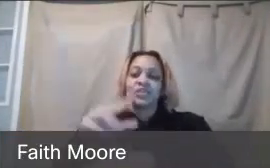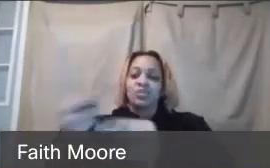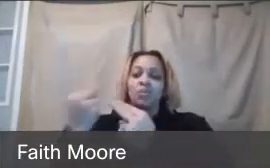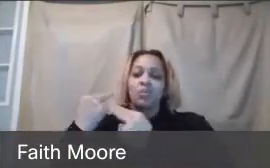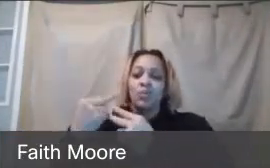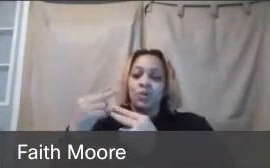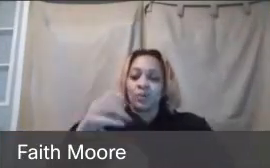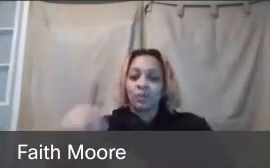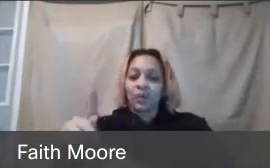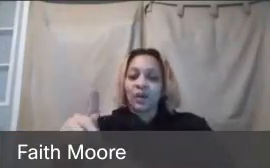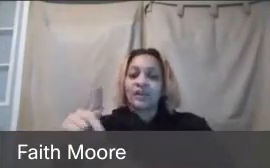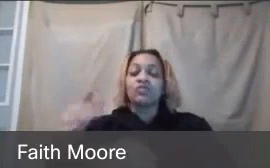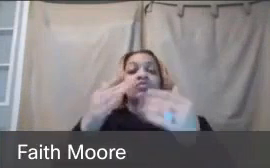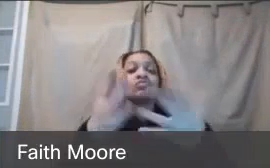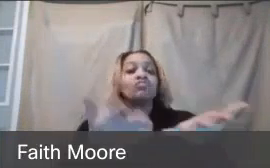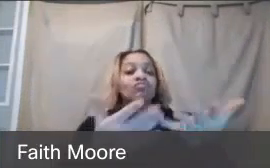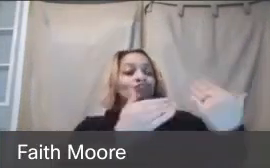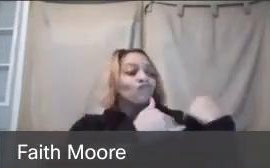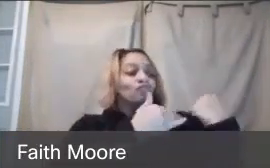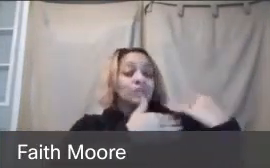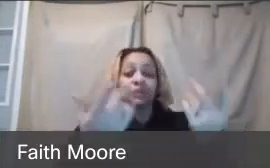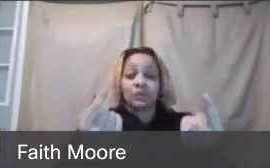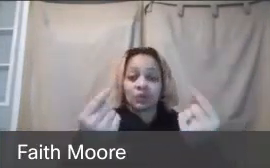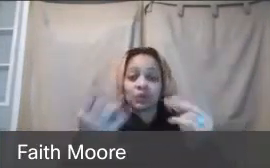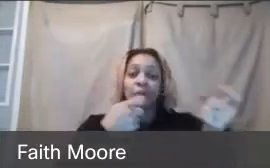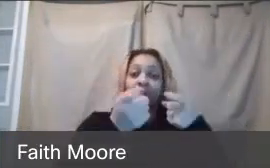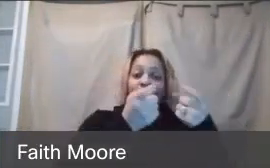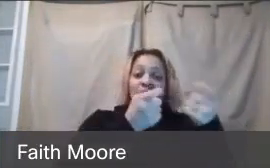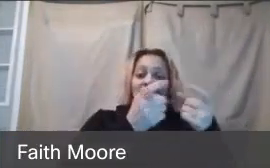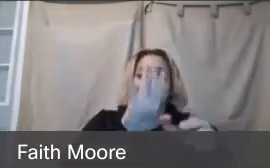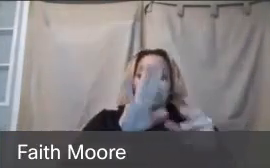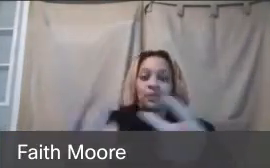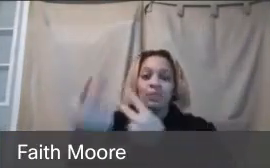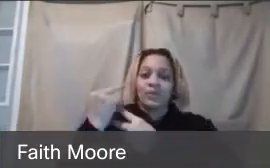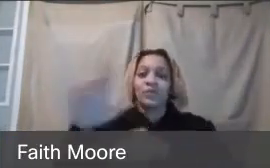Not only managing the monuments memorials that a lot of people associate the national park service with.